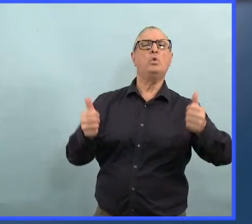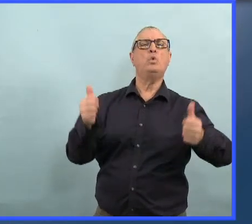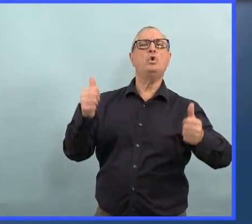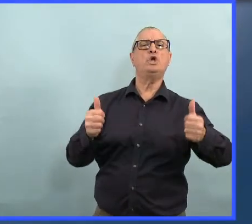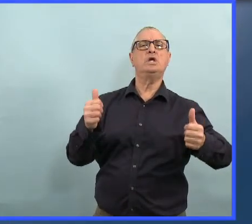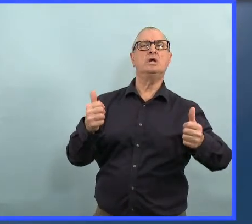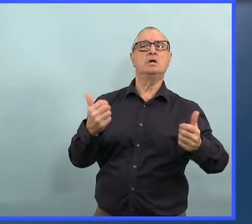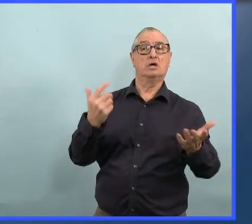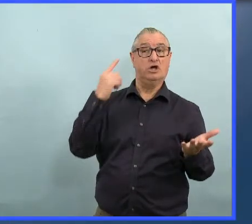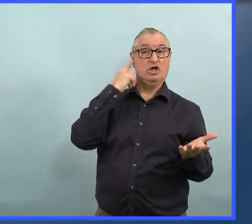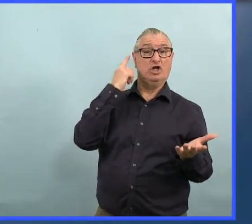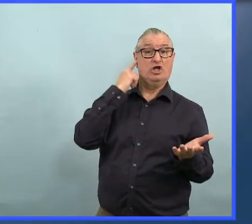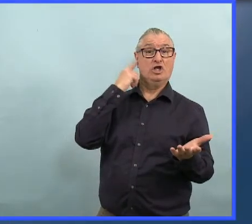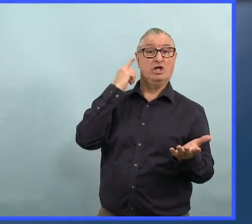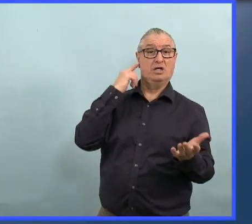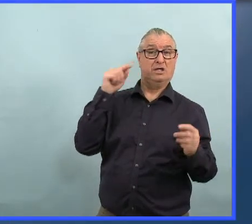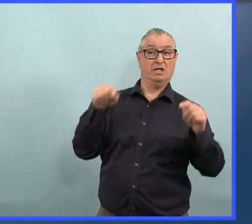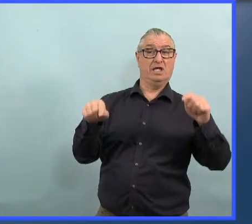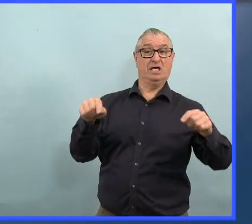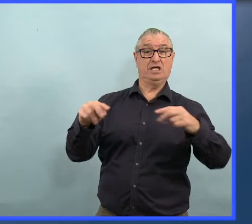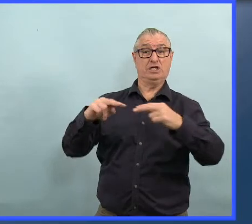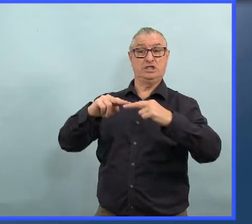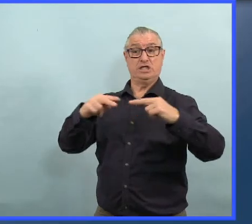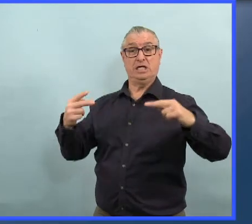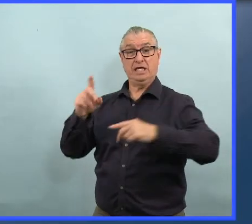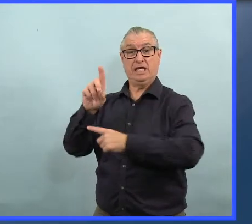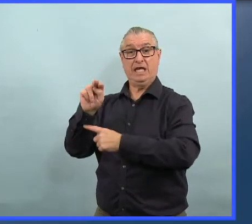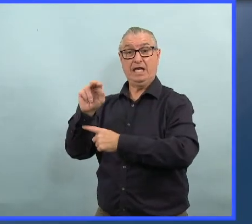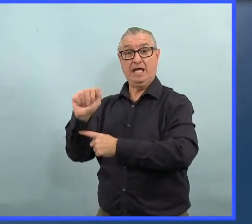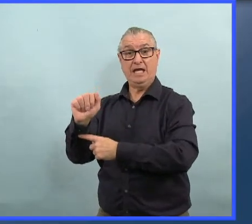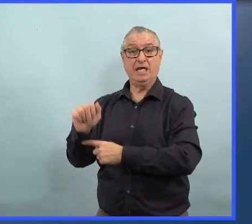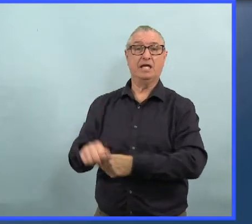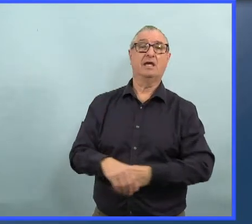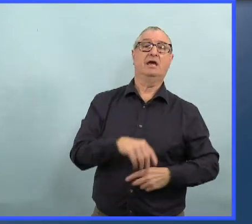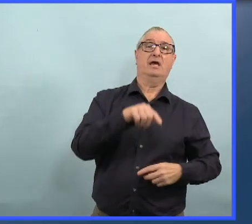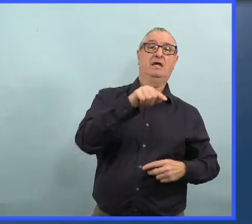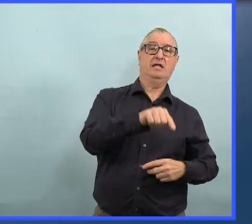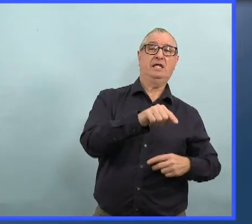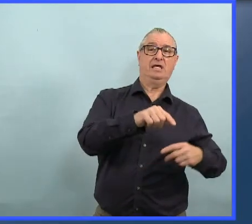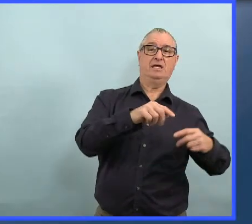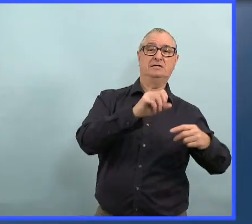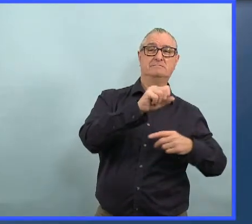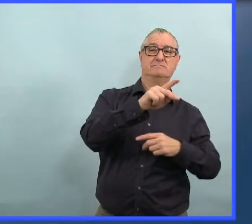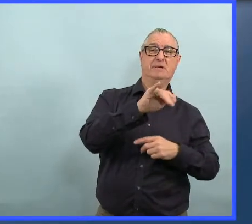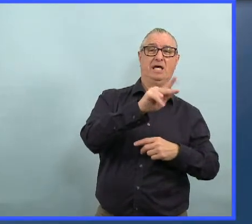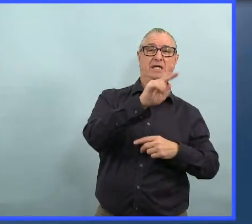updates on your end on whether or not this is going to factor into future plants for vaccines